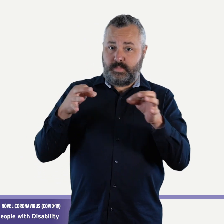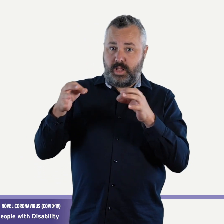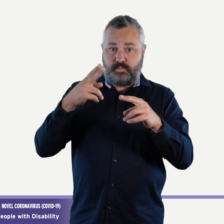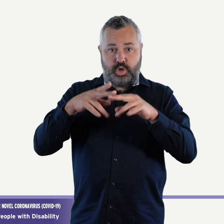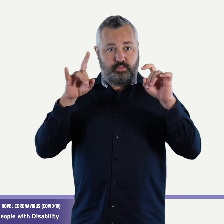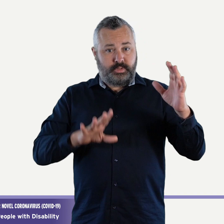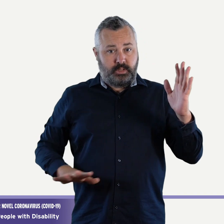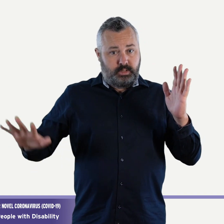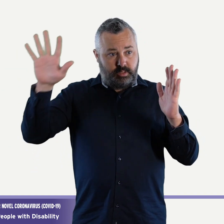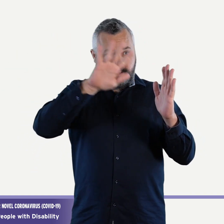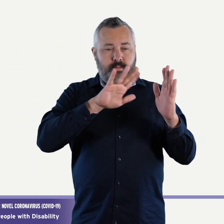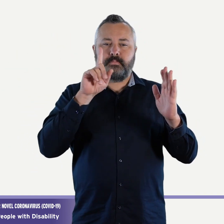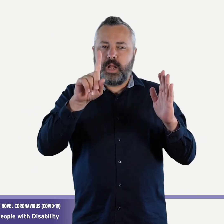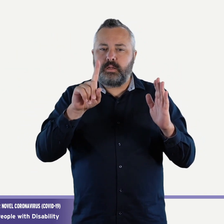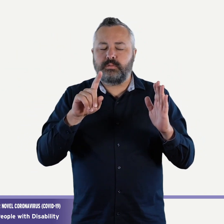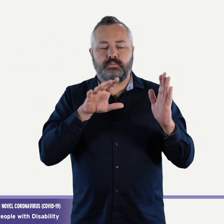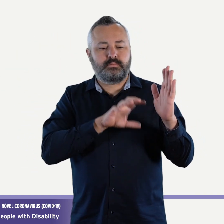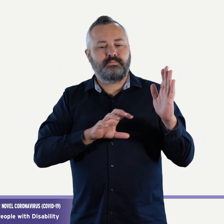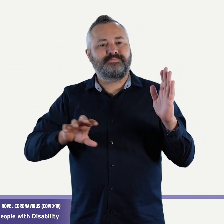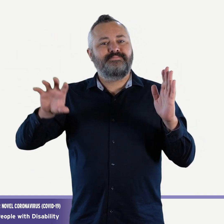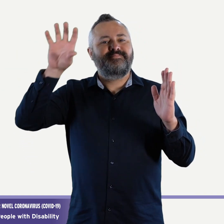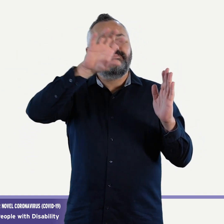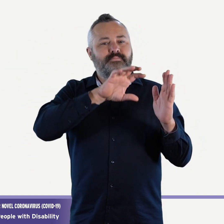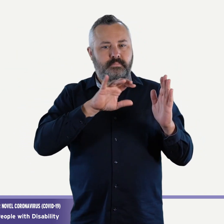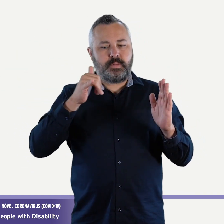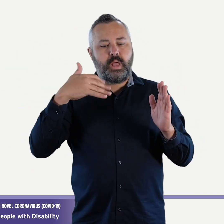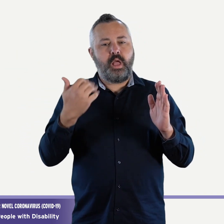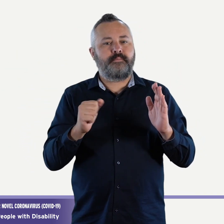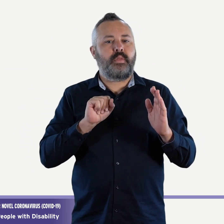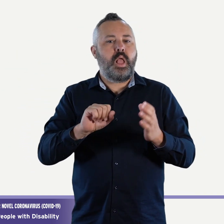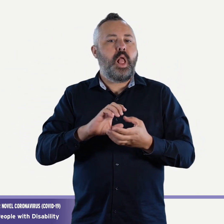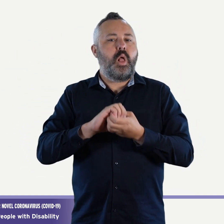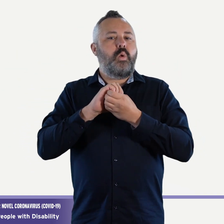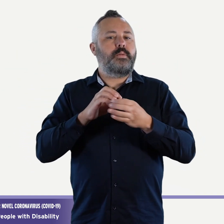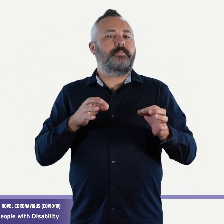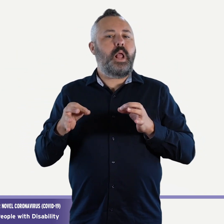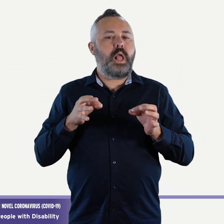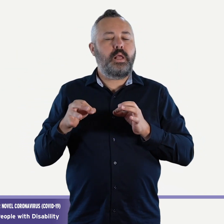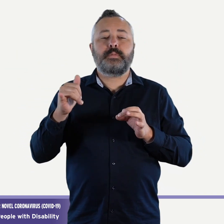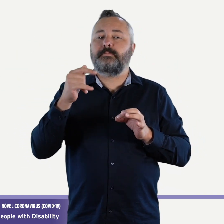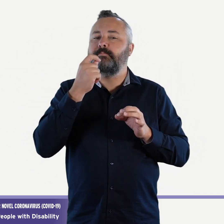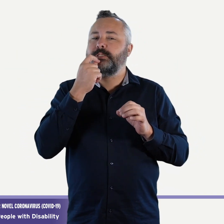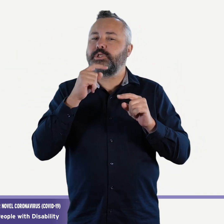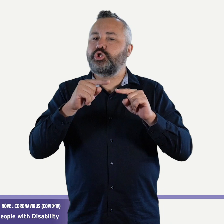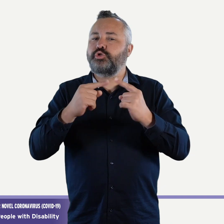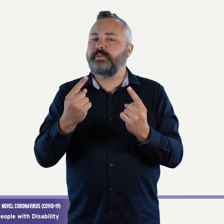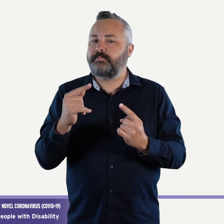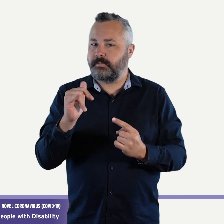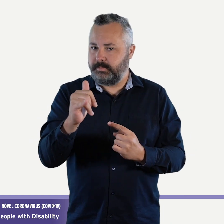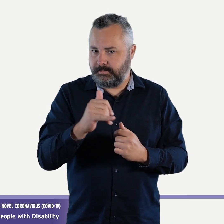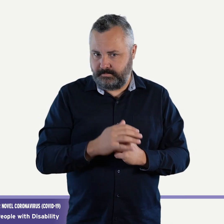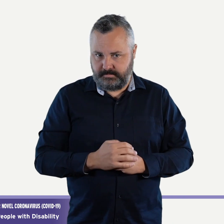The Plan decisions on the implementation of public health measures - may vary across state and territory governments.